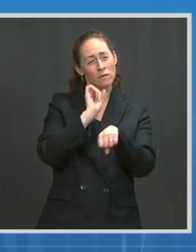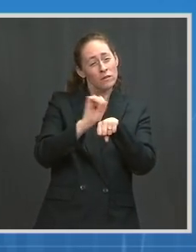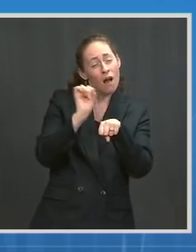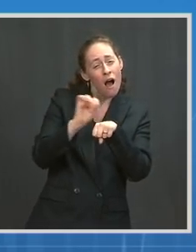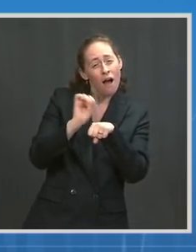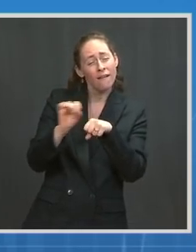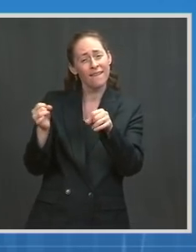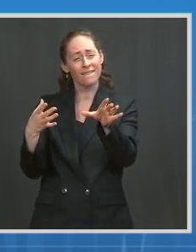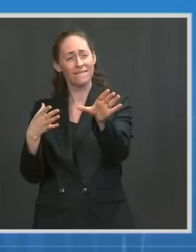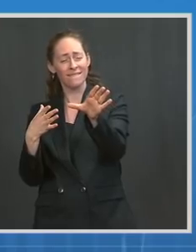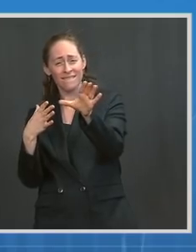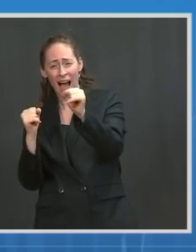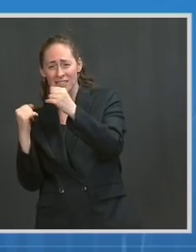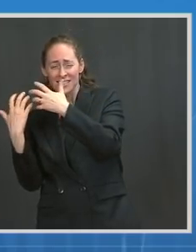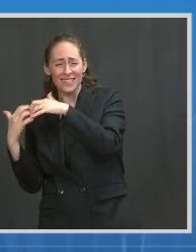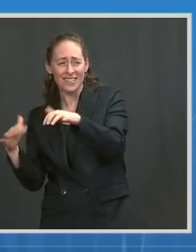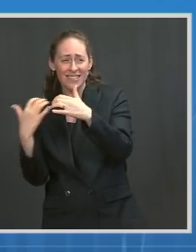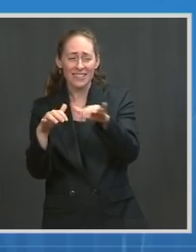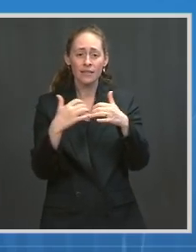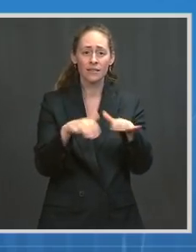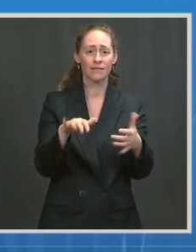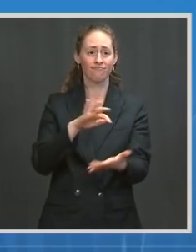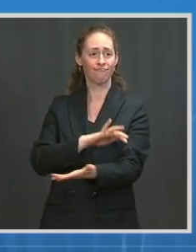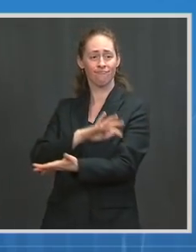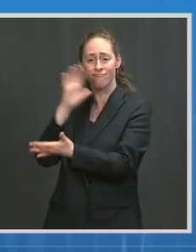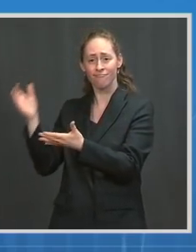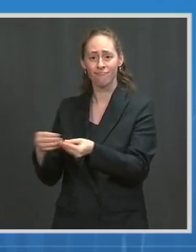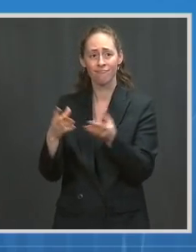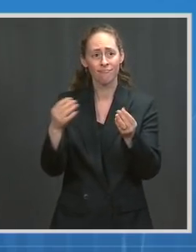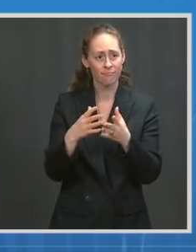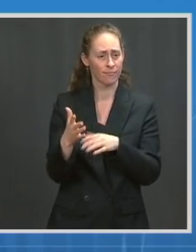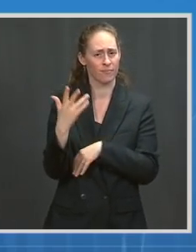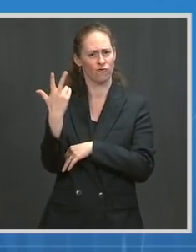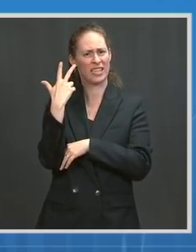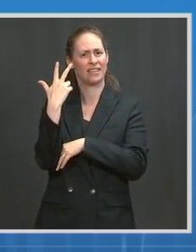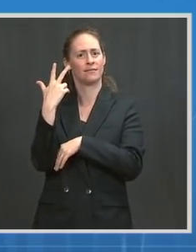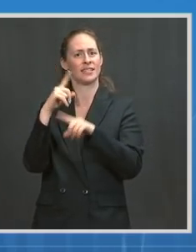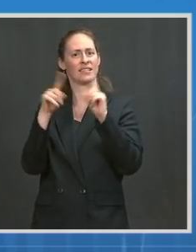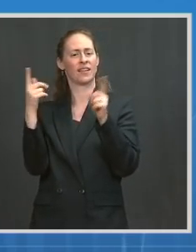of three safe and effective vaccines. It could also only happen